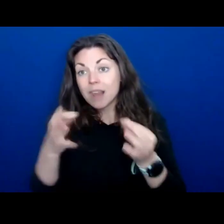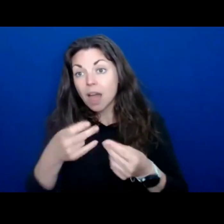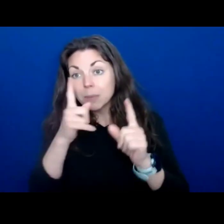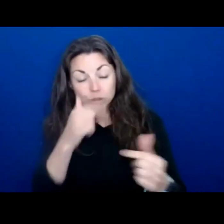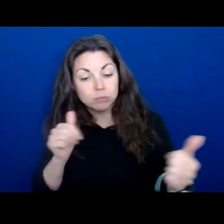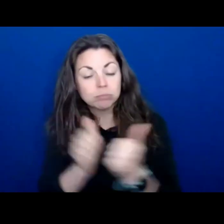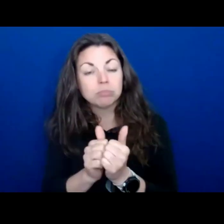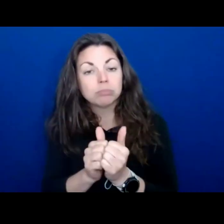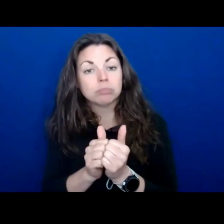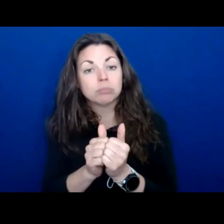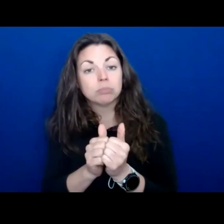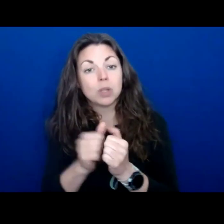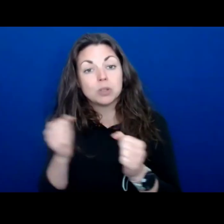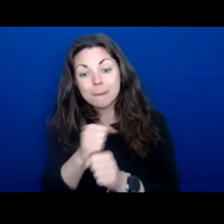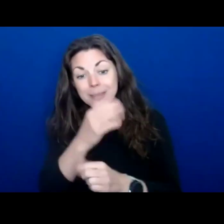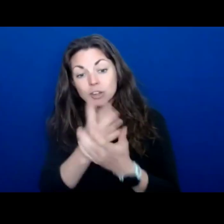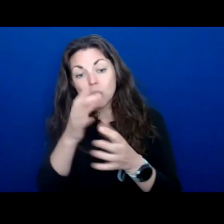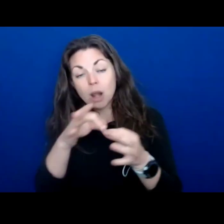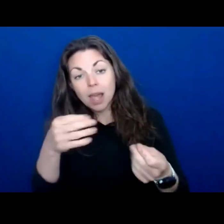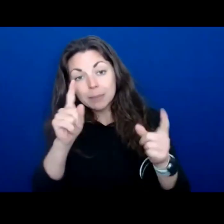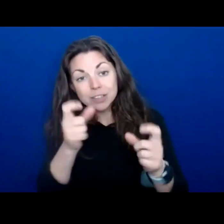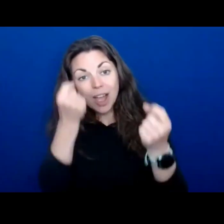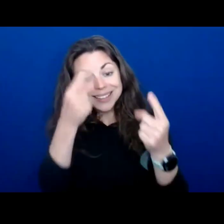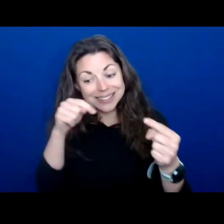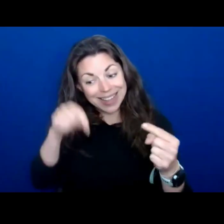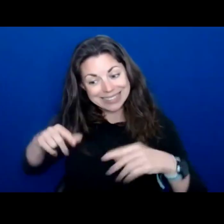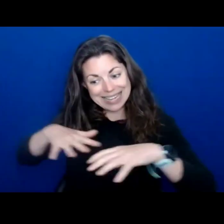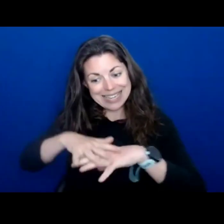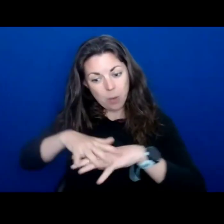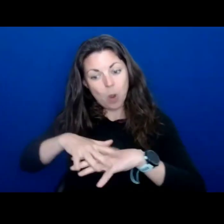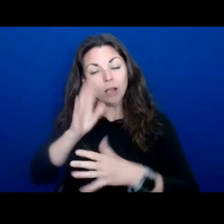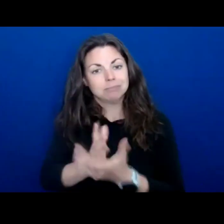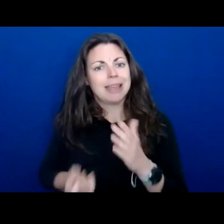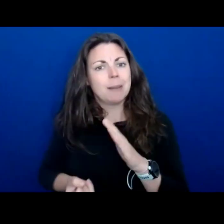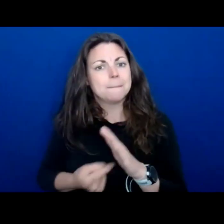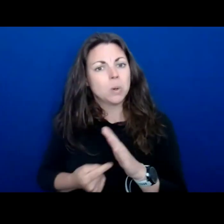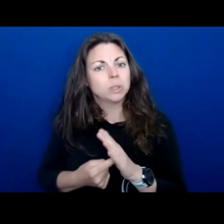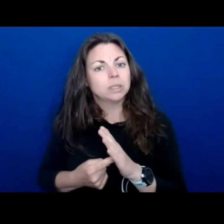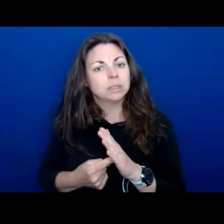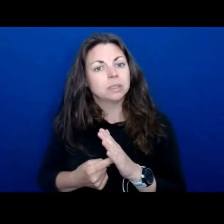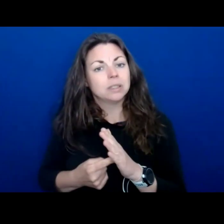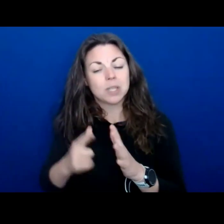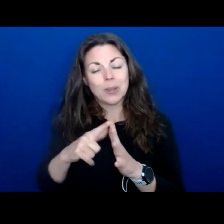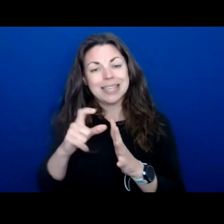helping them to understand the importance of these network positions for EDI at Salford as